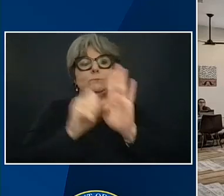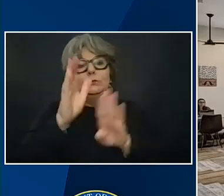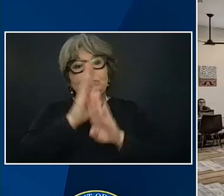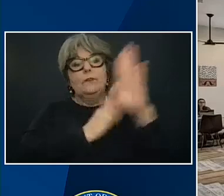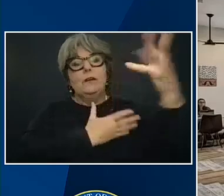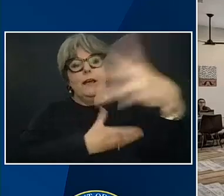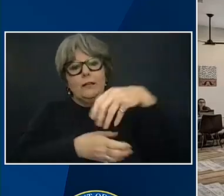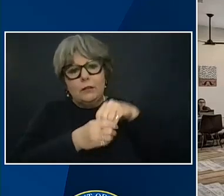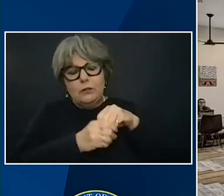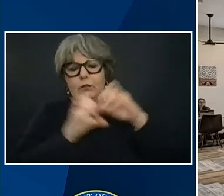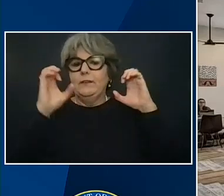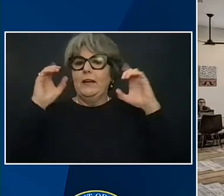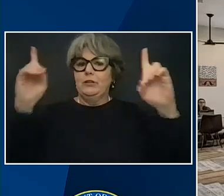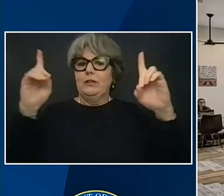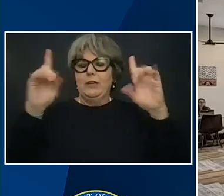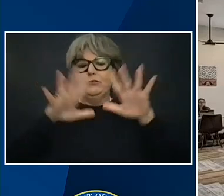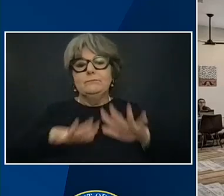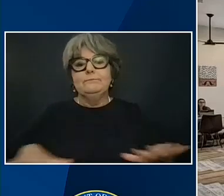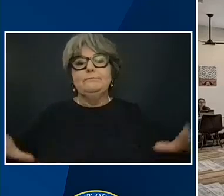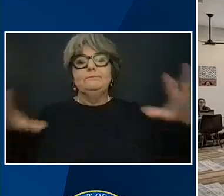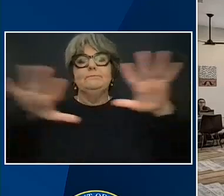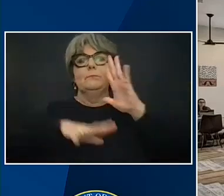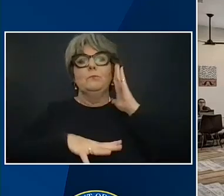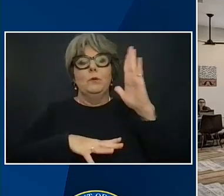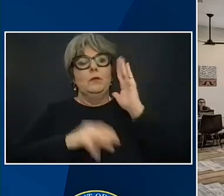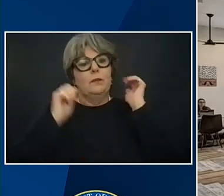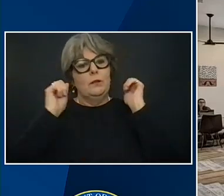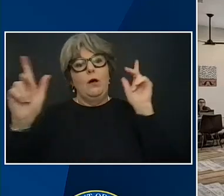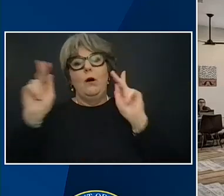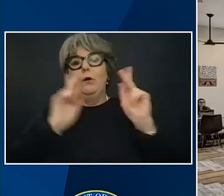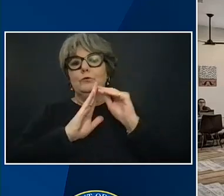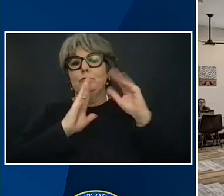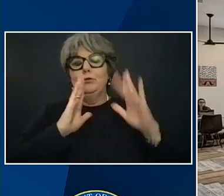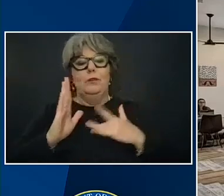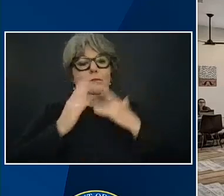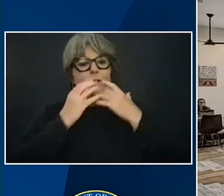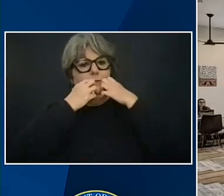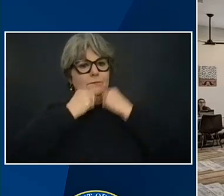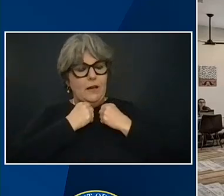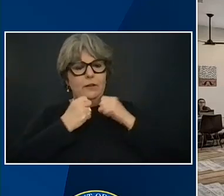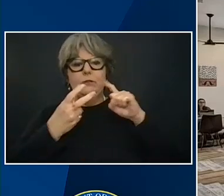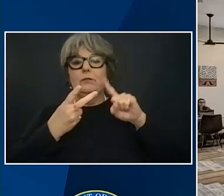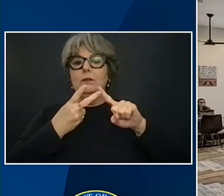educational landscape, one where every student feels valued, empowered, and